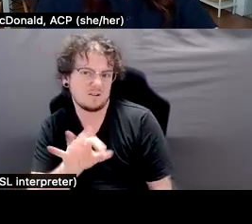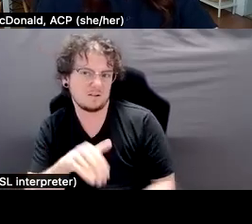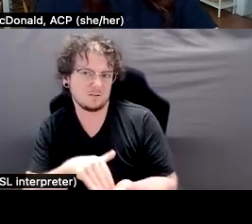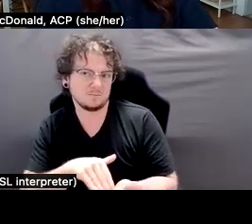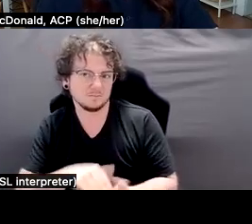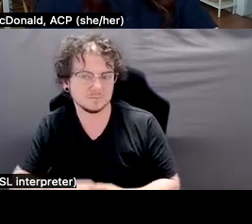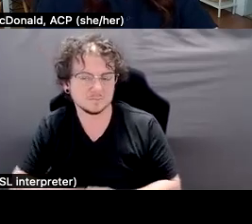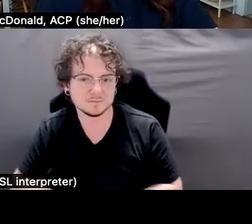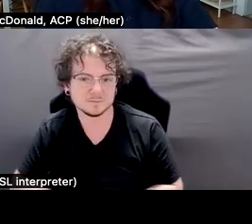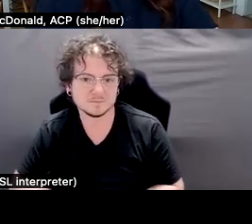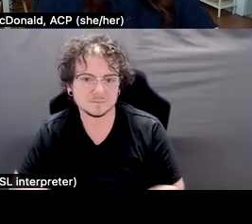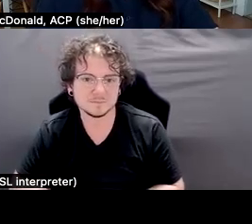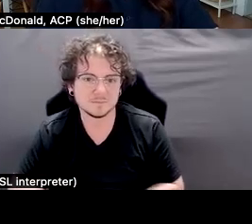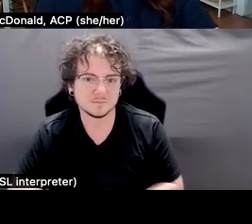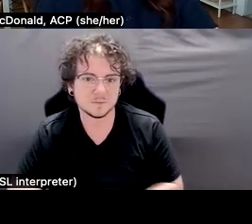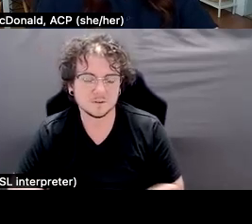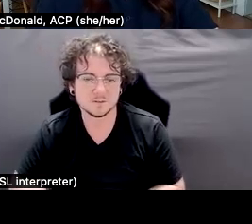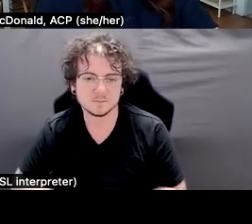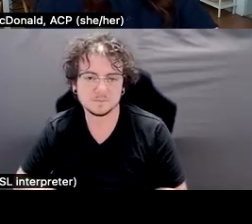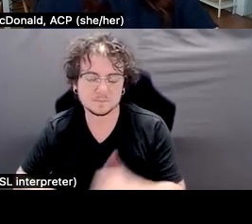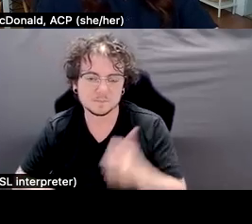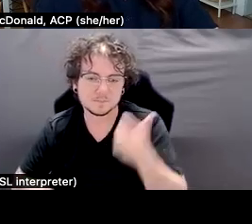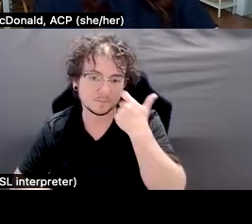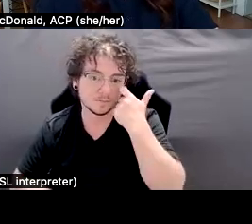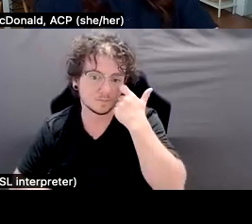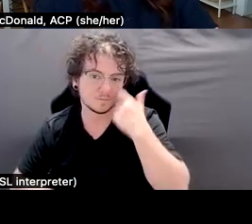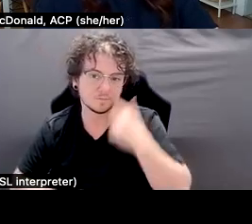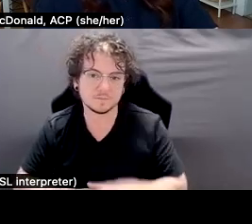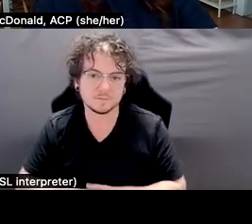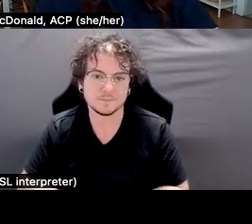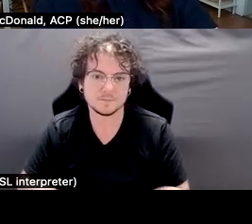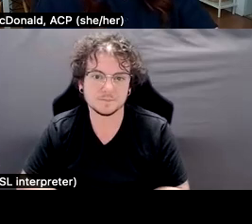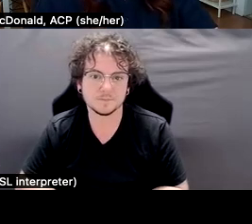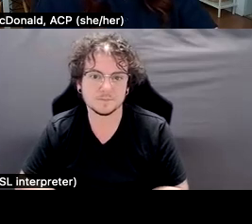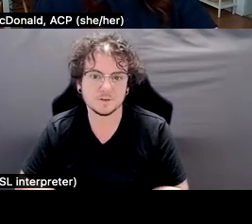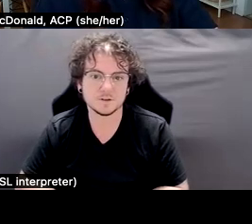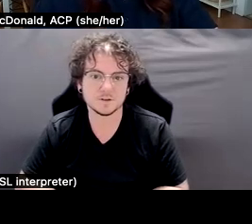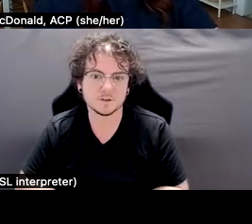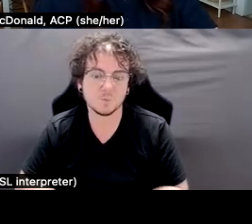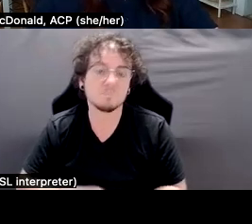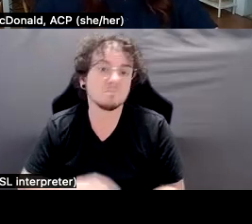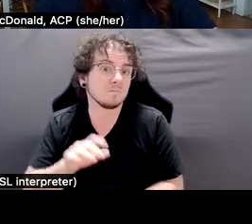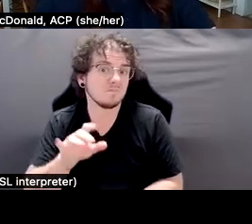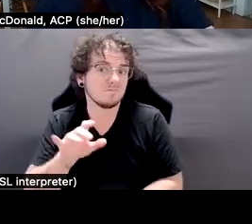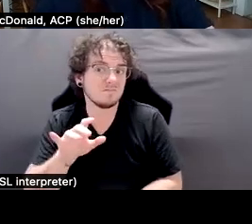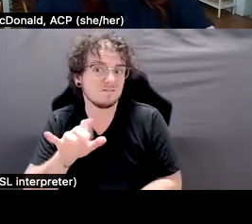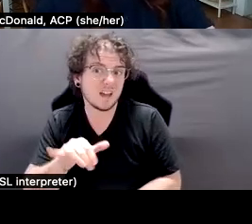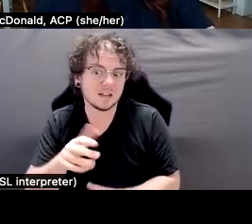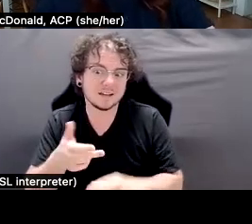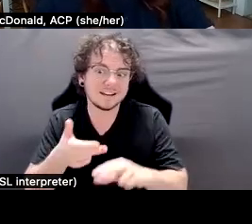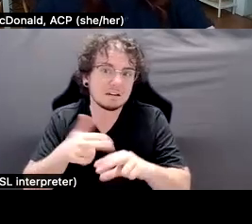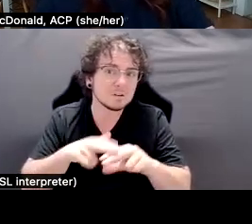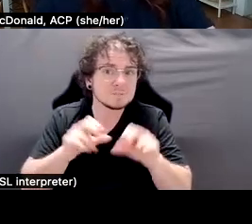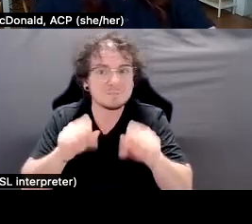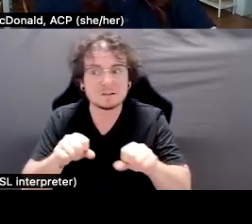while these increases may just reflect higher participation by people in higher paid jobs,